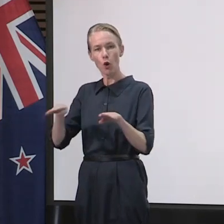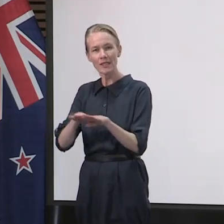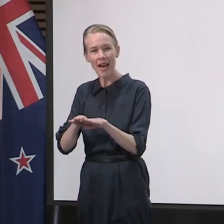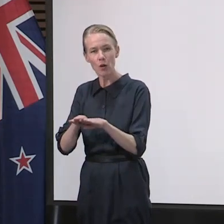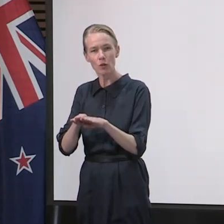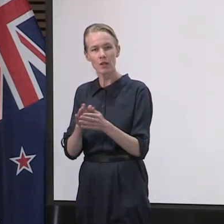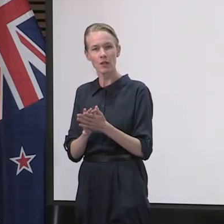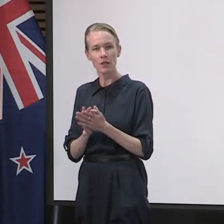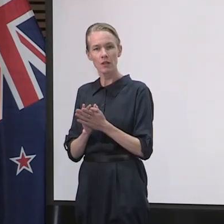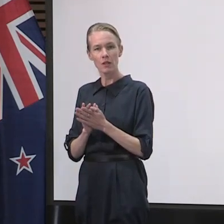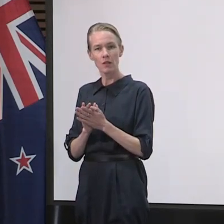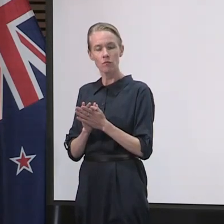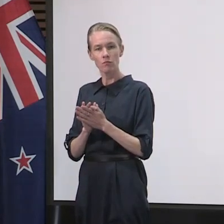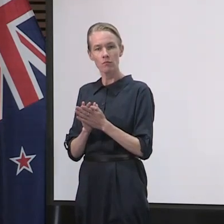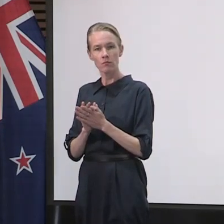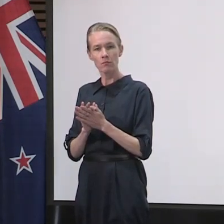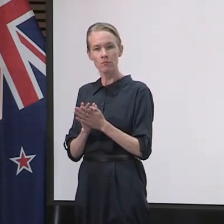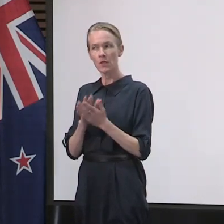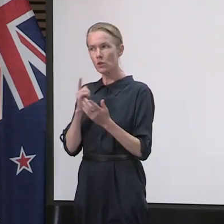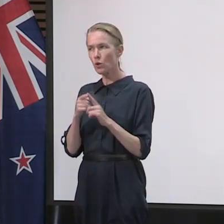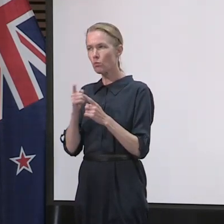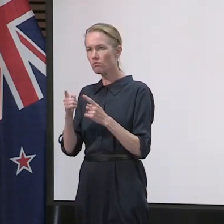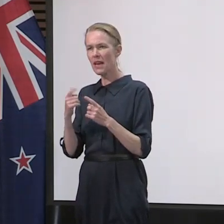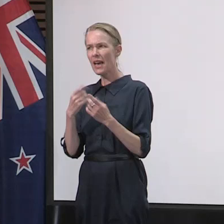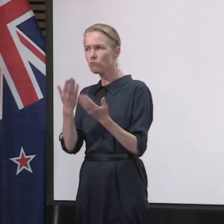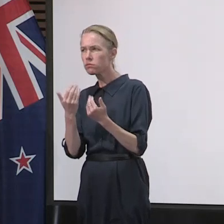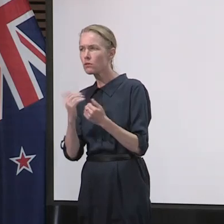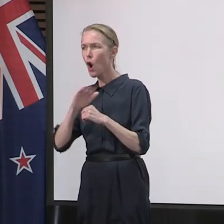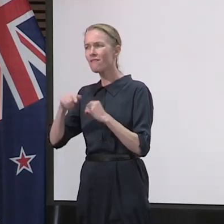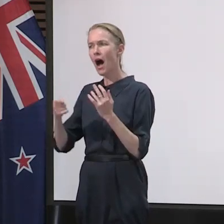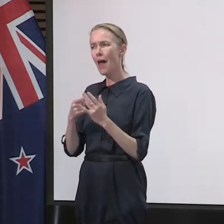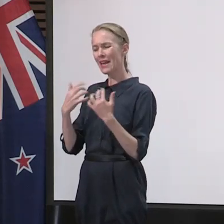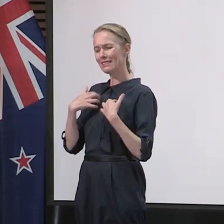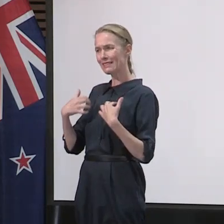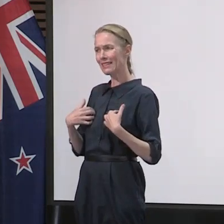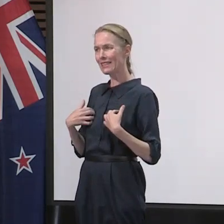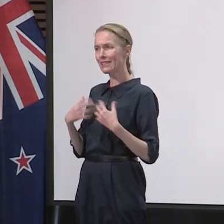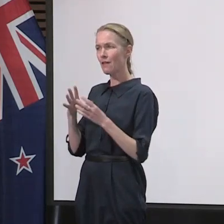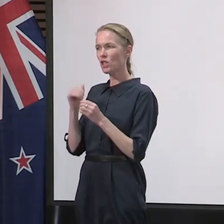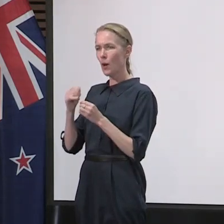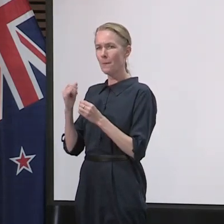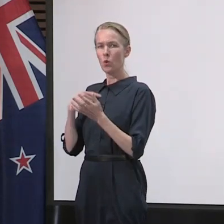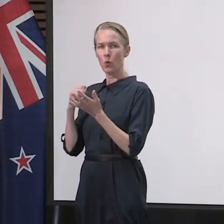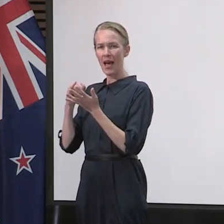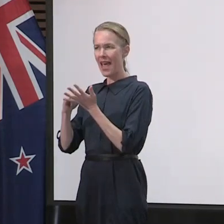The lockdown has prevented the spread of COVID